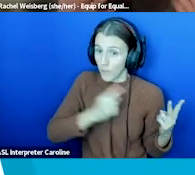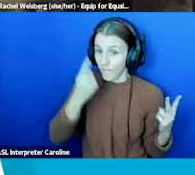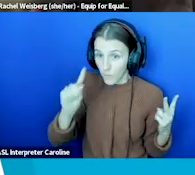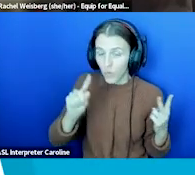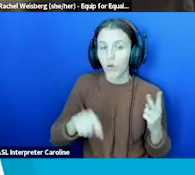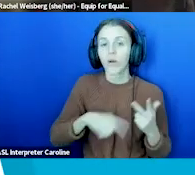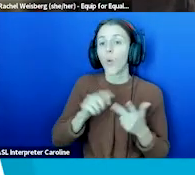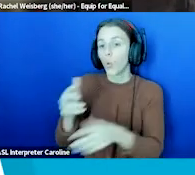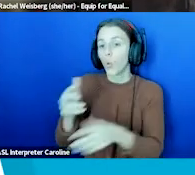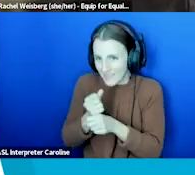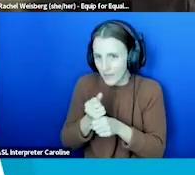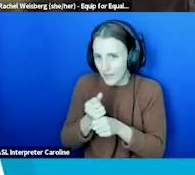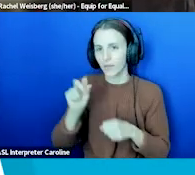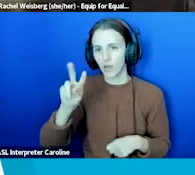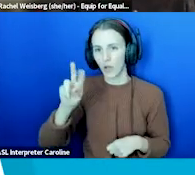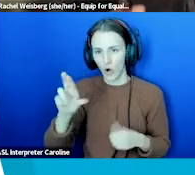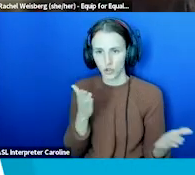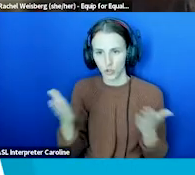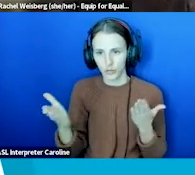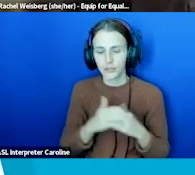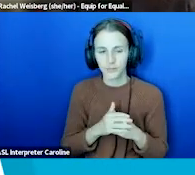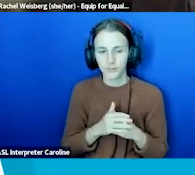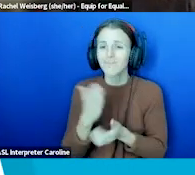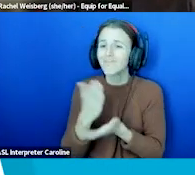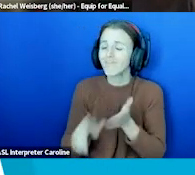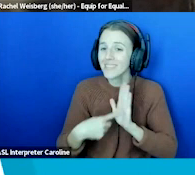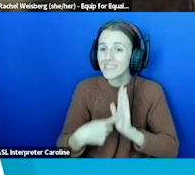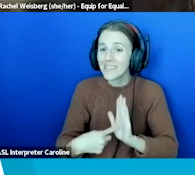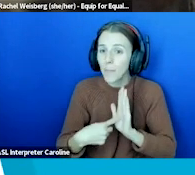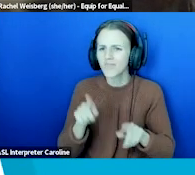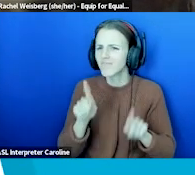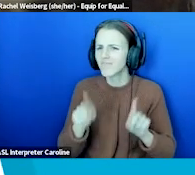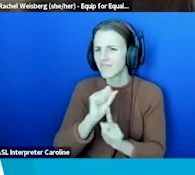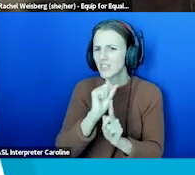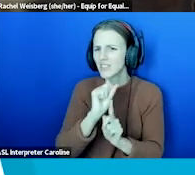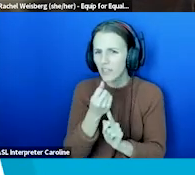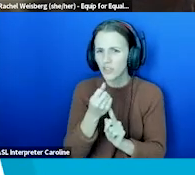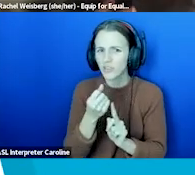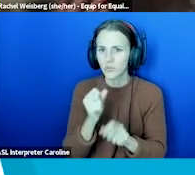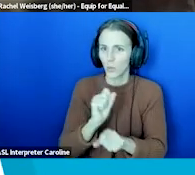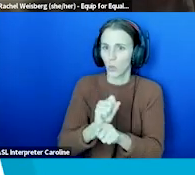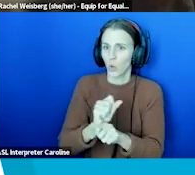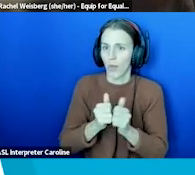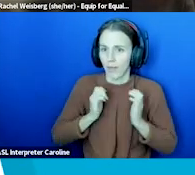APPLICANTS AND CUSTOMER. WE ARE TO PROVIDE HELP WHO ARE APPLYING FOR OR